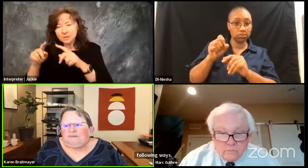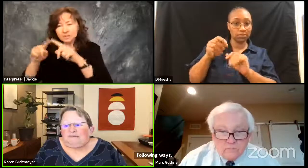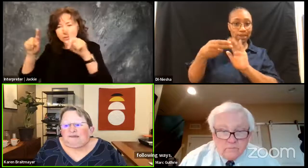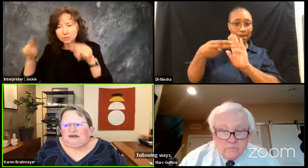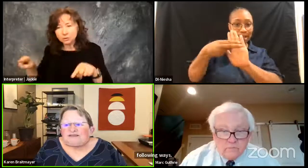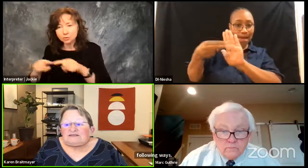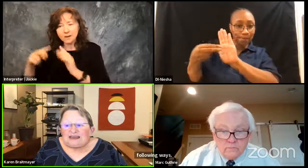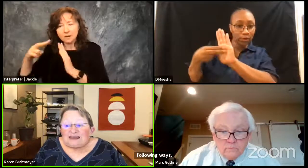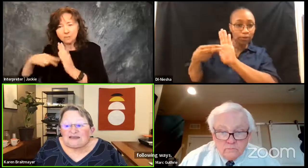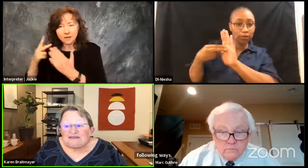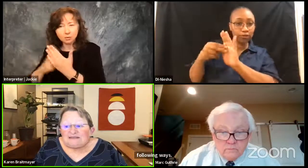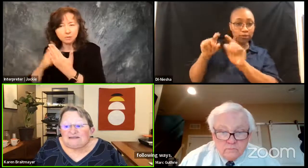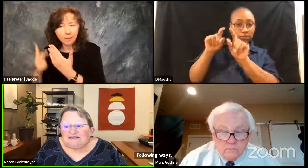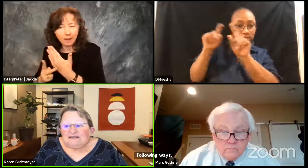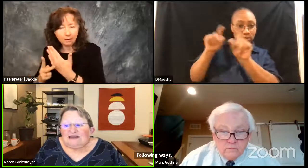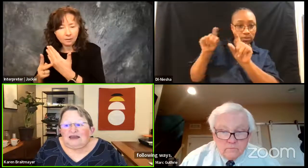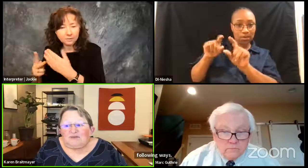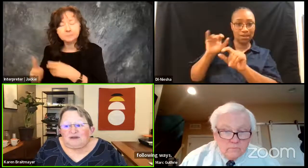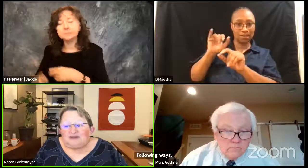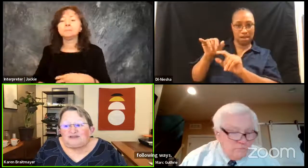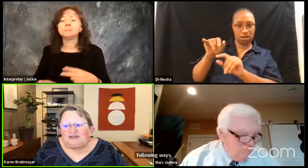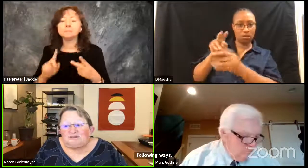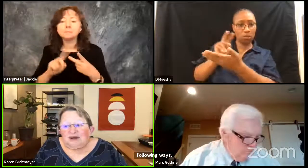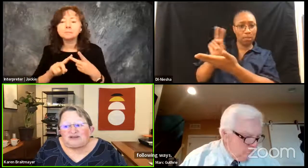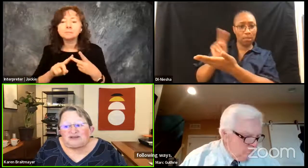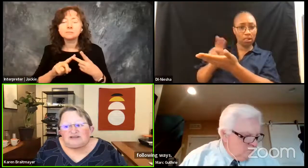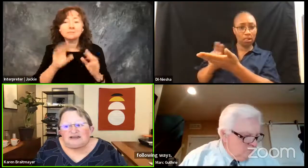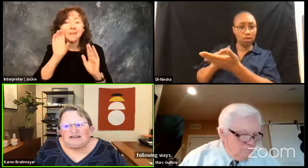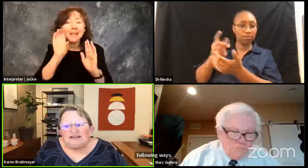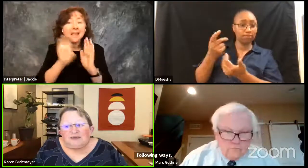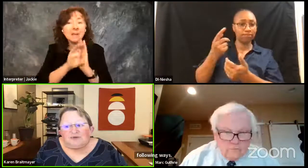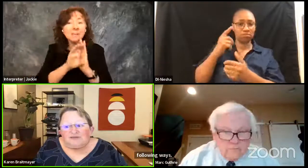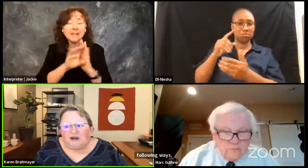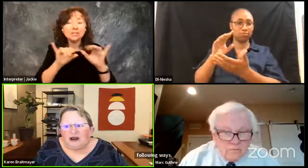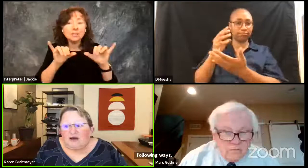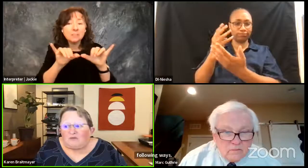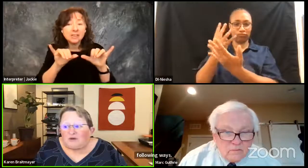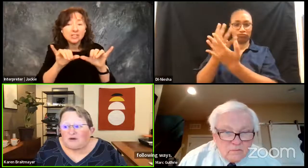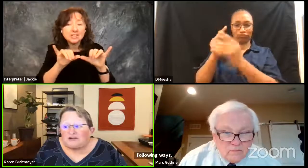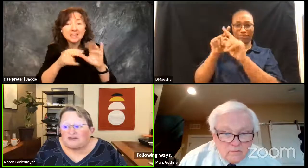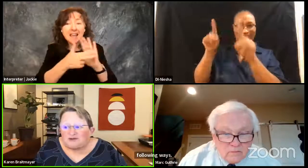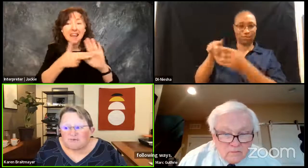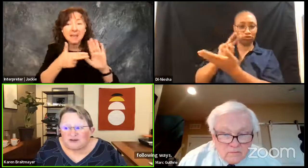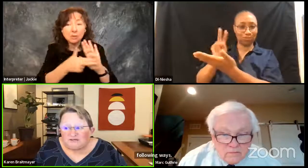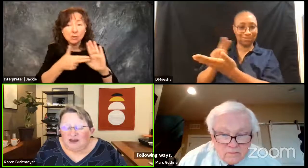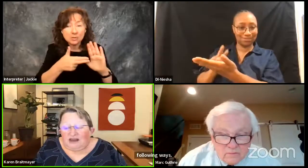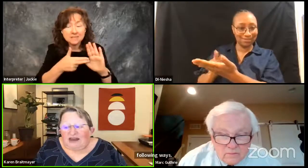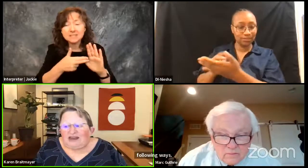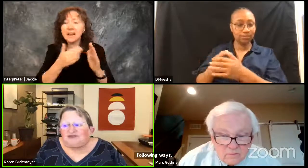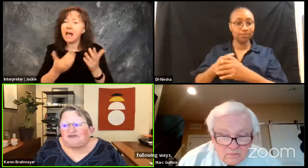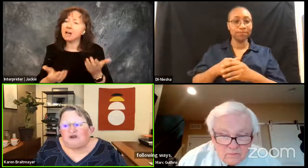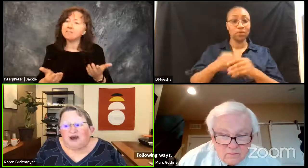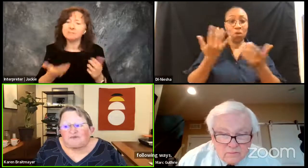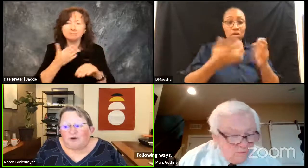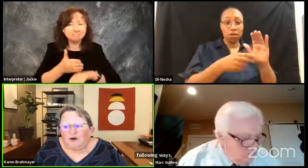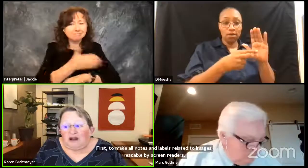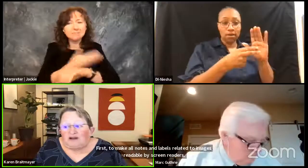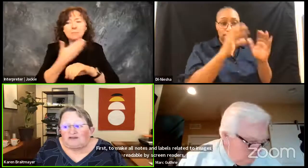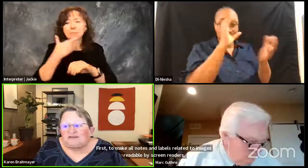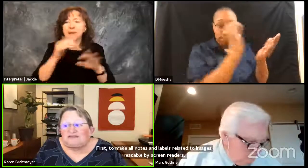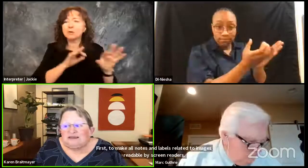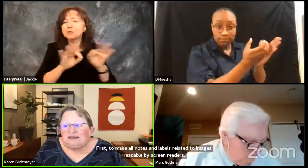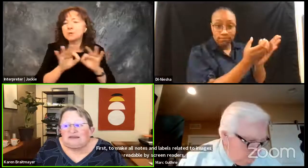Second, image dimensions and labels are now more descriptive and do not require seeing